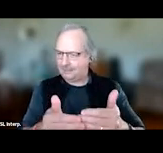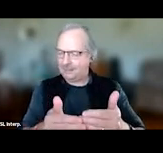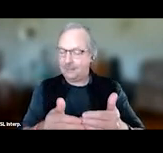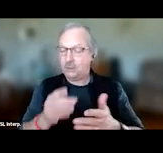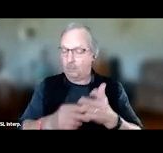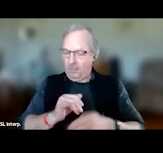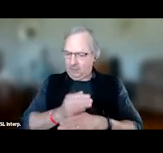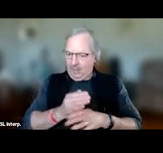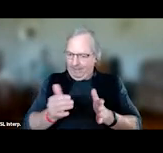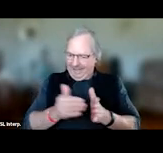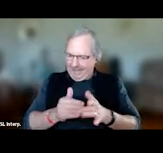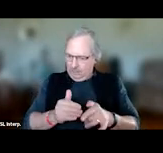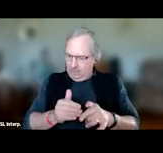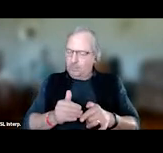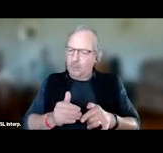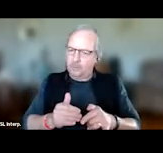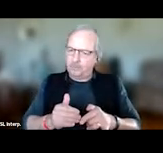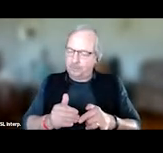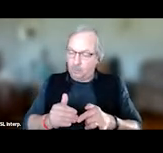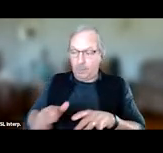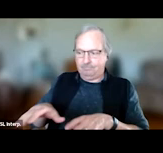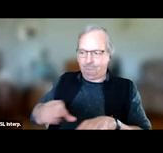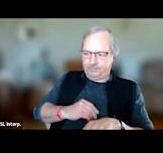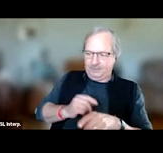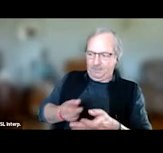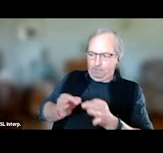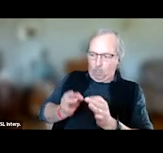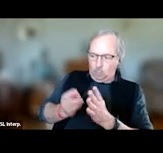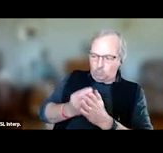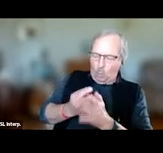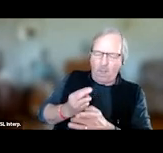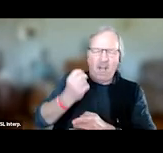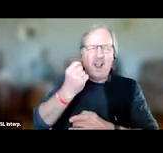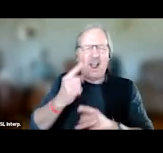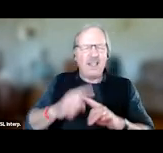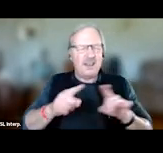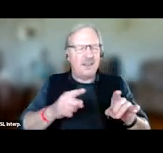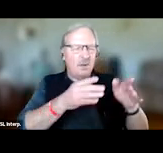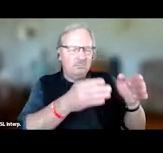when we're taking on that key role is to understand what the different parts are and who the people are that we need